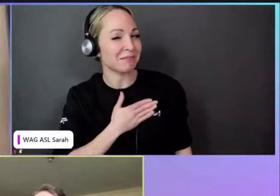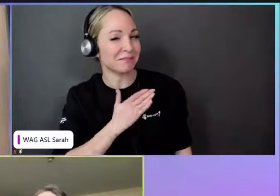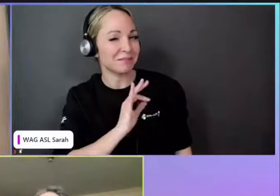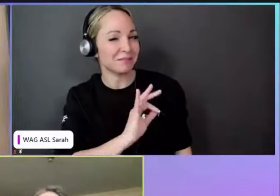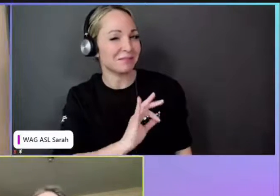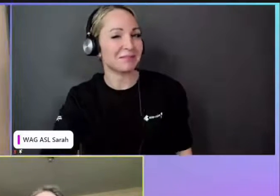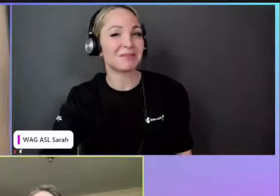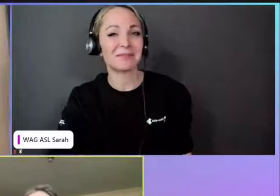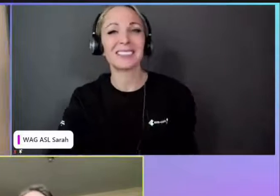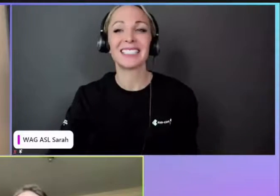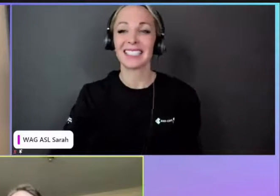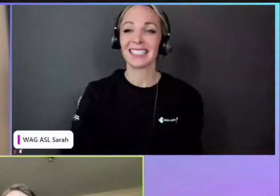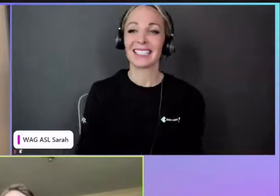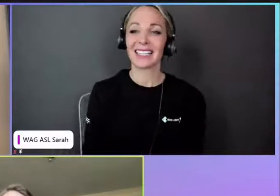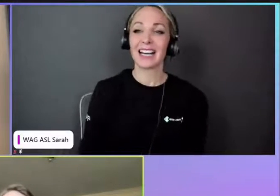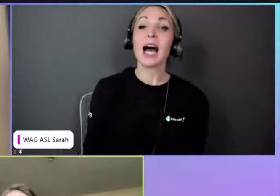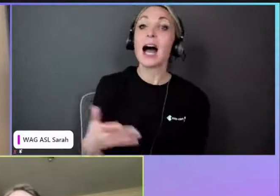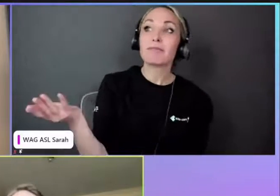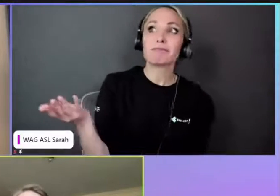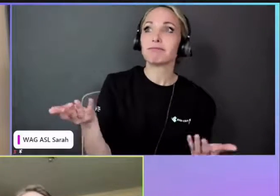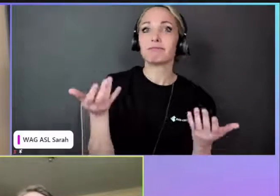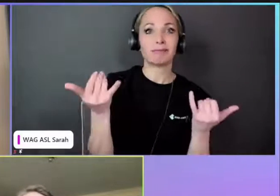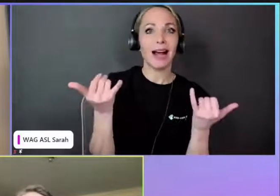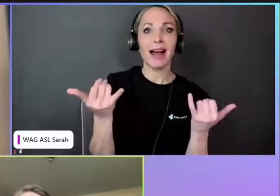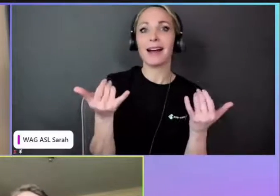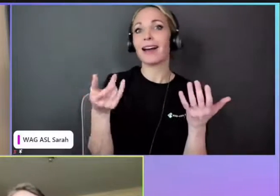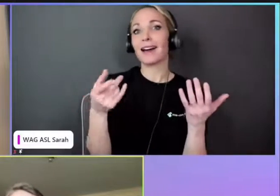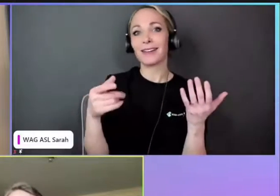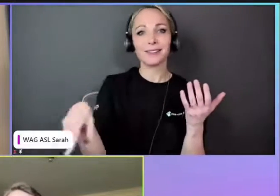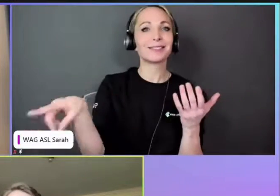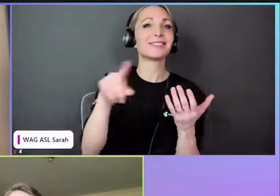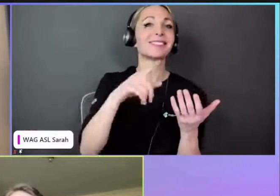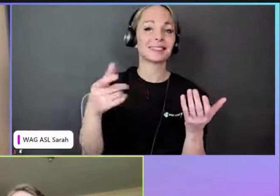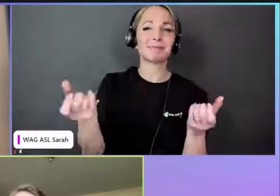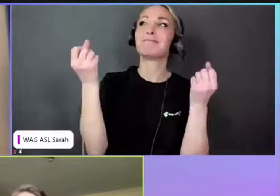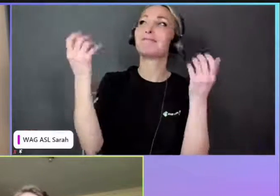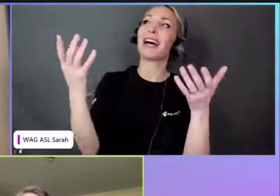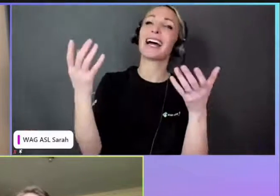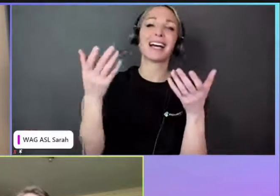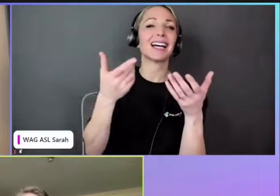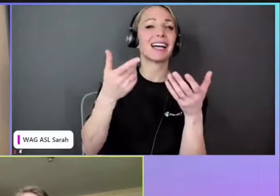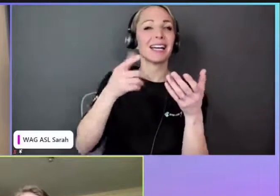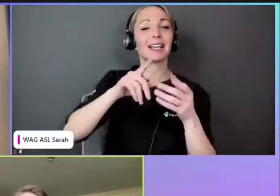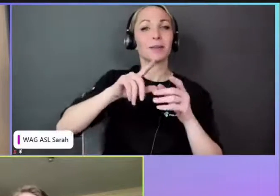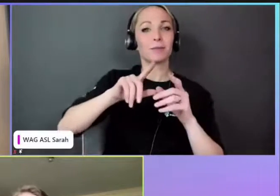As some of these are being answered by the other colleagues of Jonathan Thickens